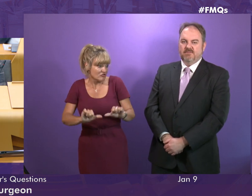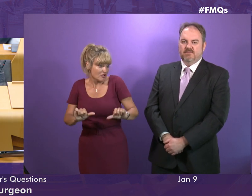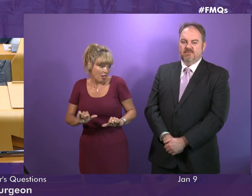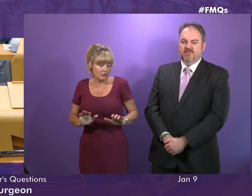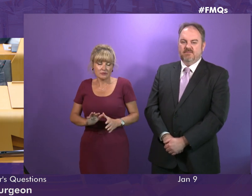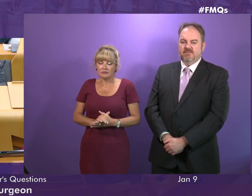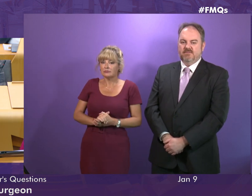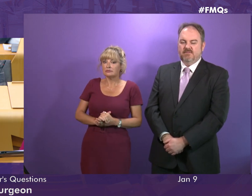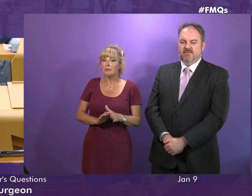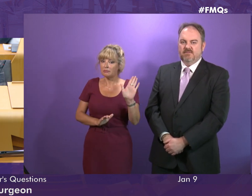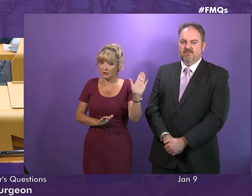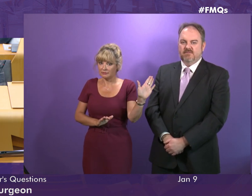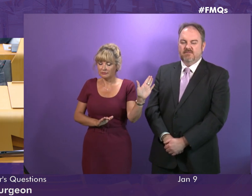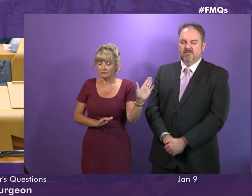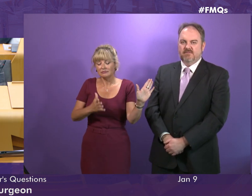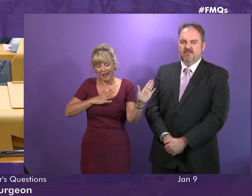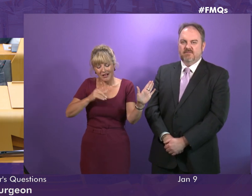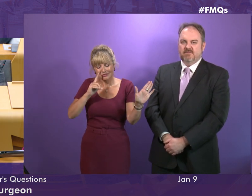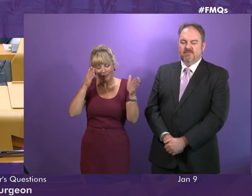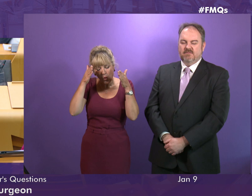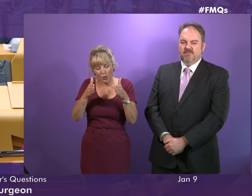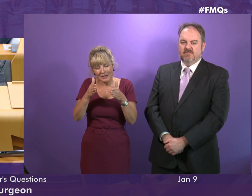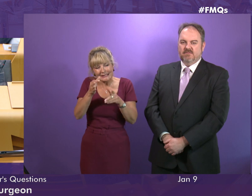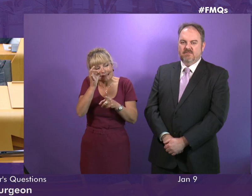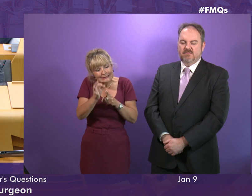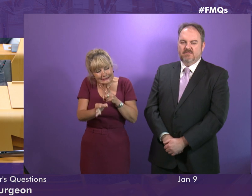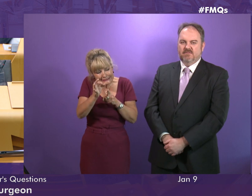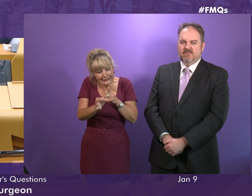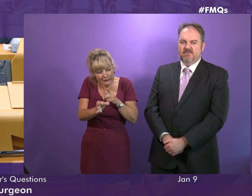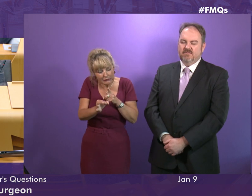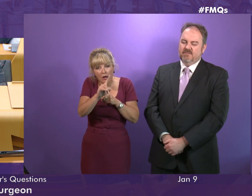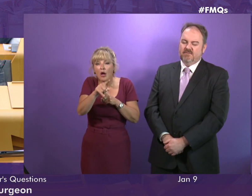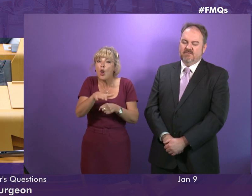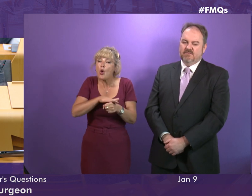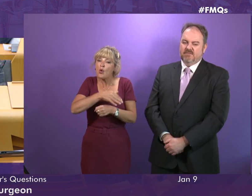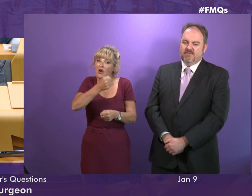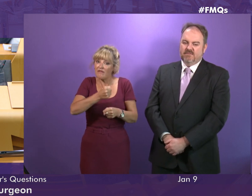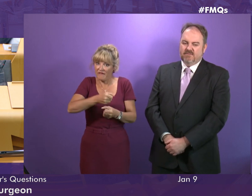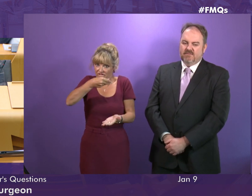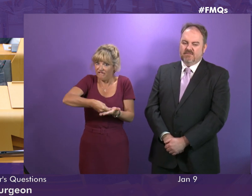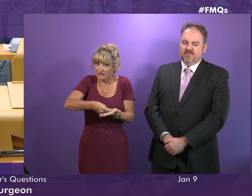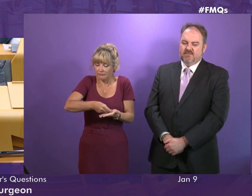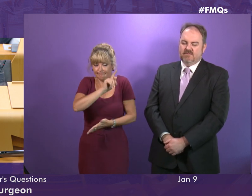Let us look in detail at local government funding. If we look at the time at which this